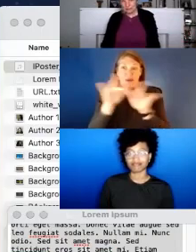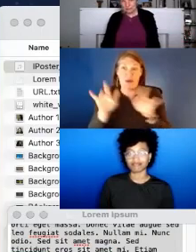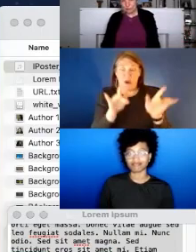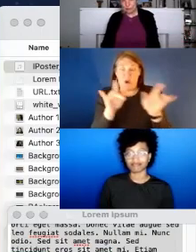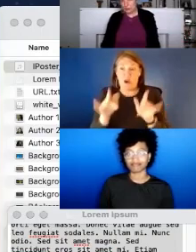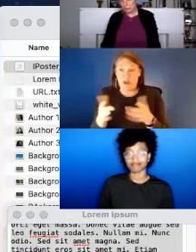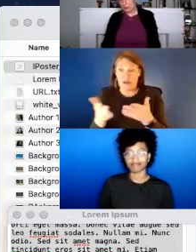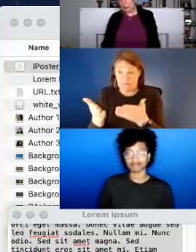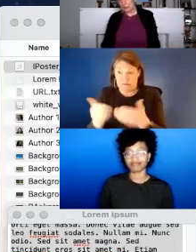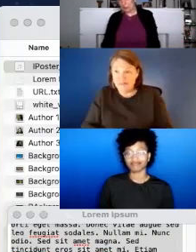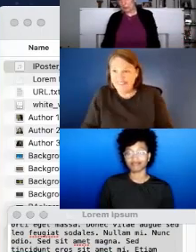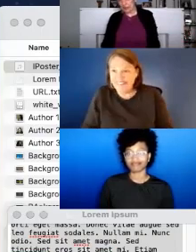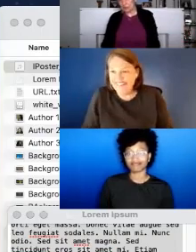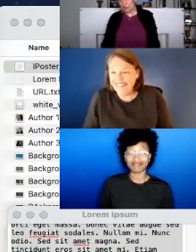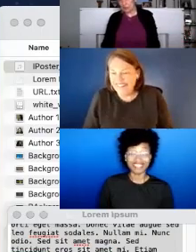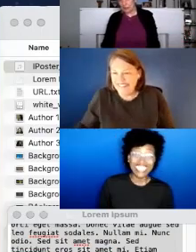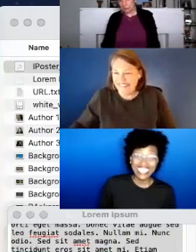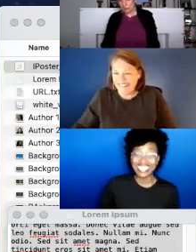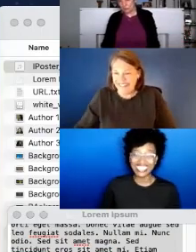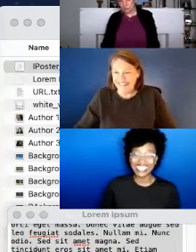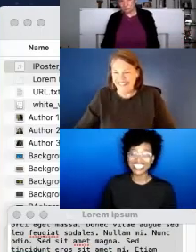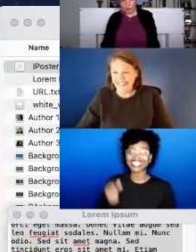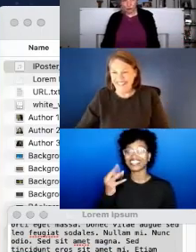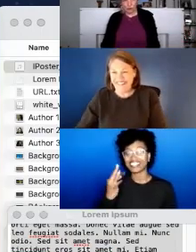If you are speaking and do not wish to be recorded